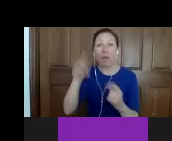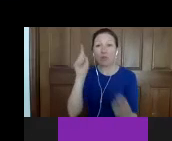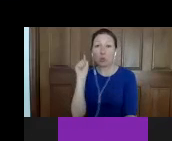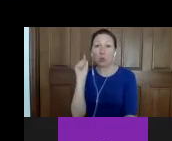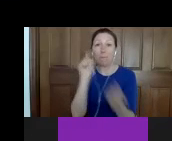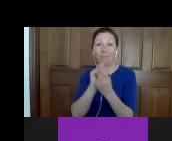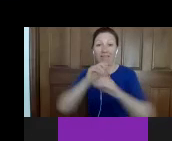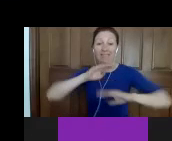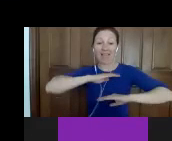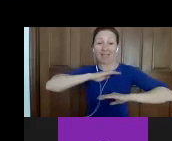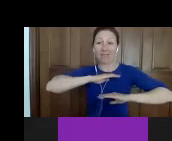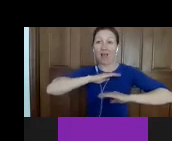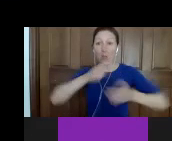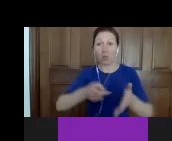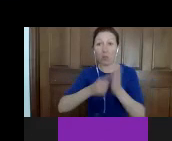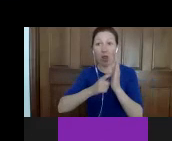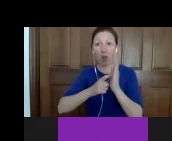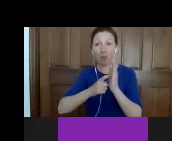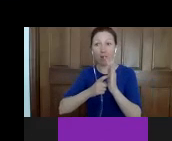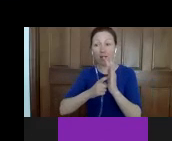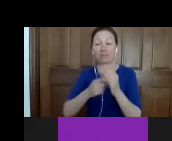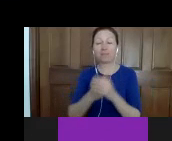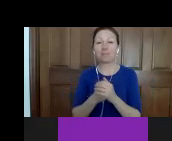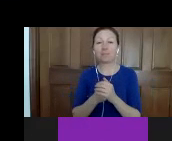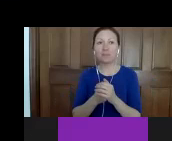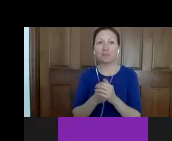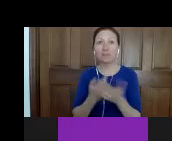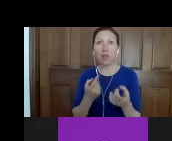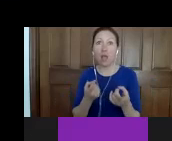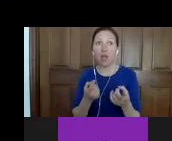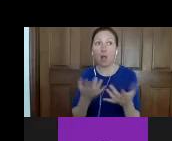employee. I encourage job seekers to be familiar with this as well, because you can definitely